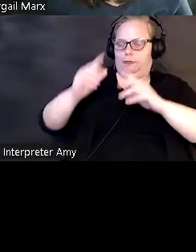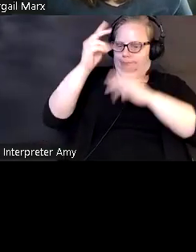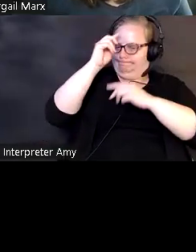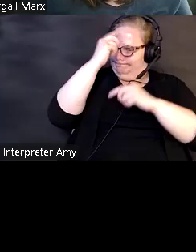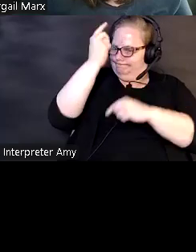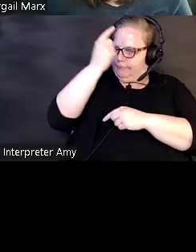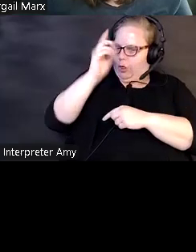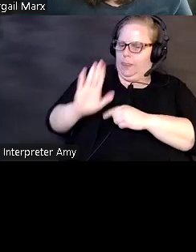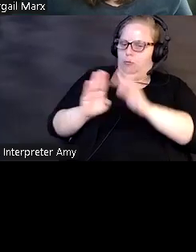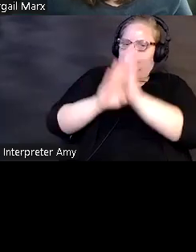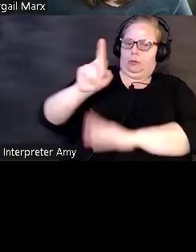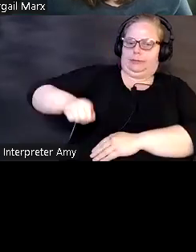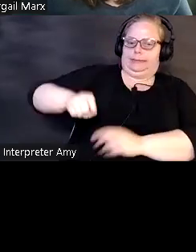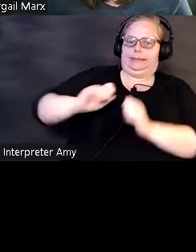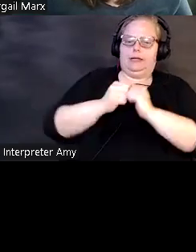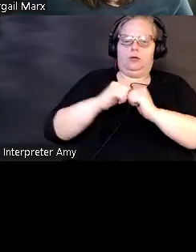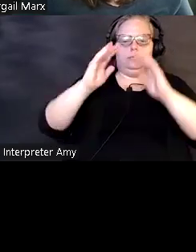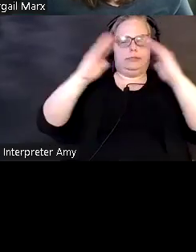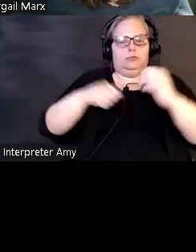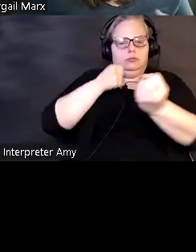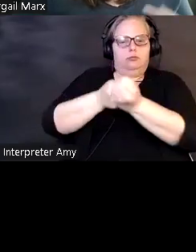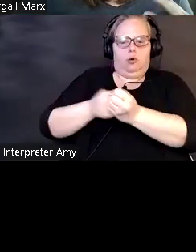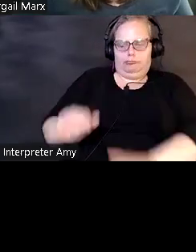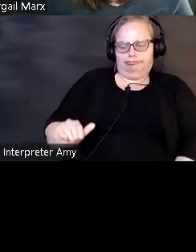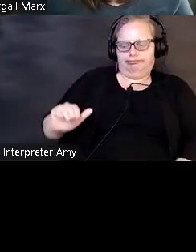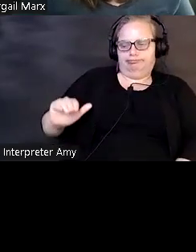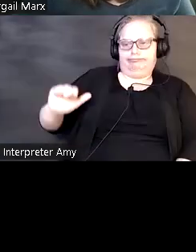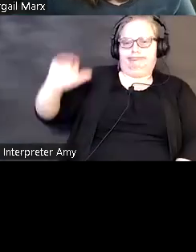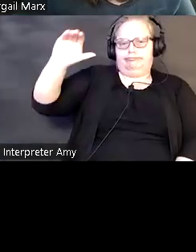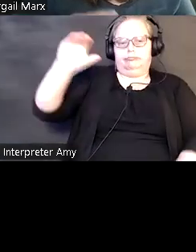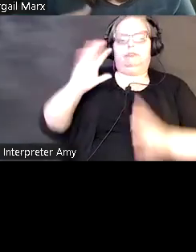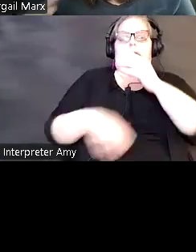system is going to support them over time. Building on their current communication skills